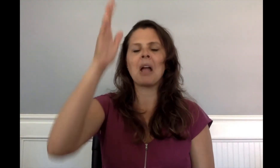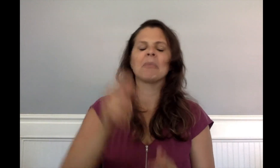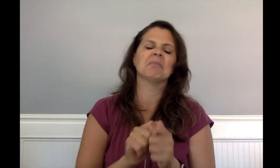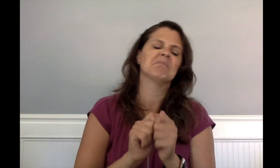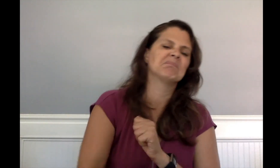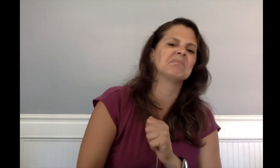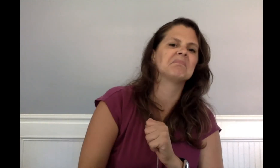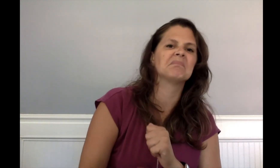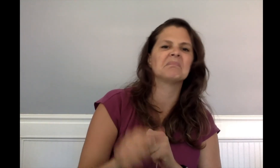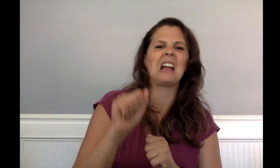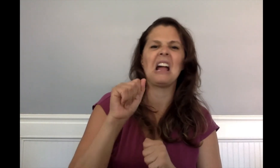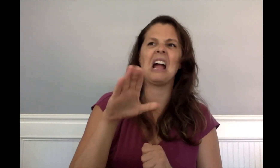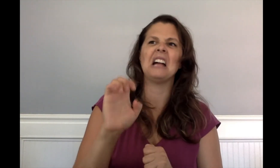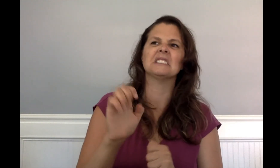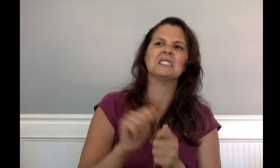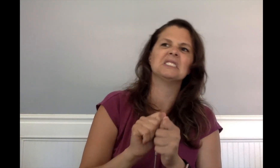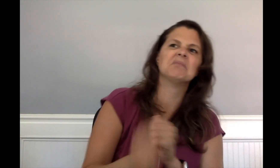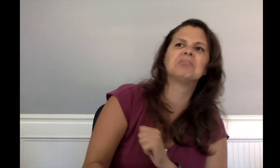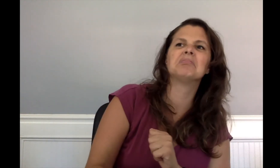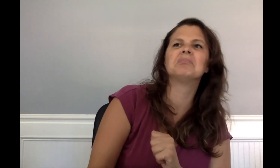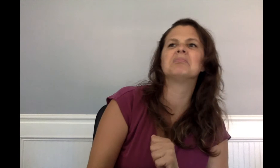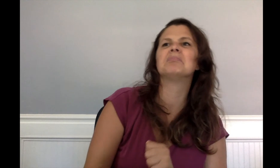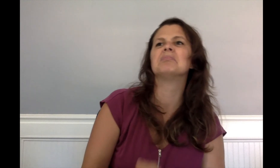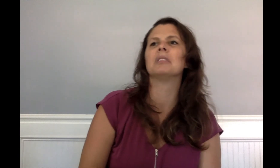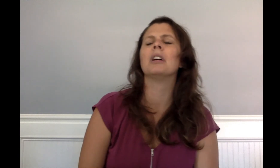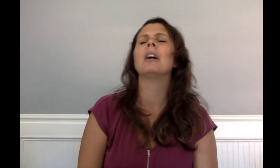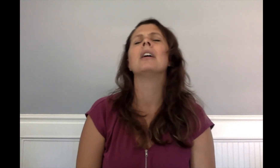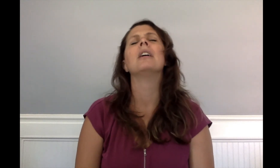Grandpa Tickler put down an ace of clubs.